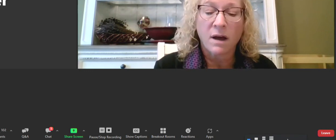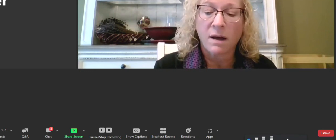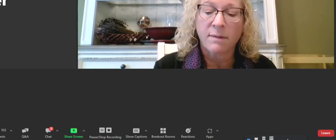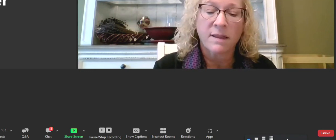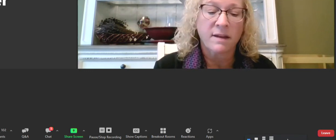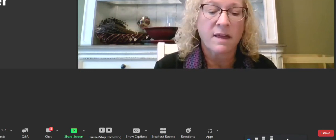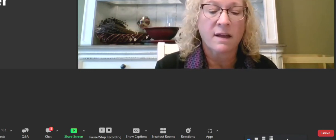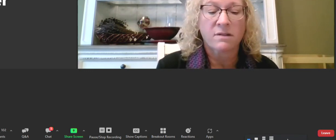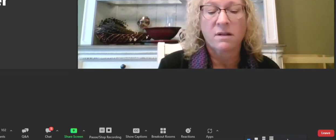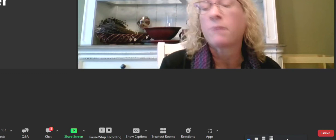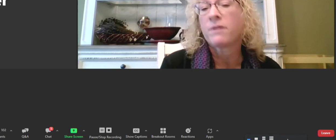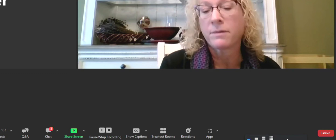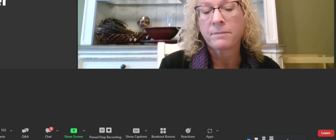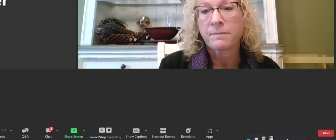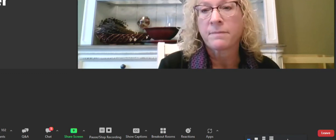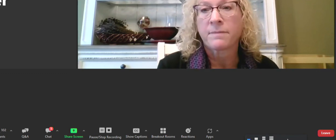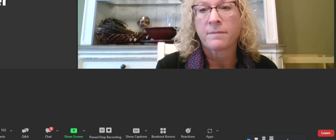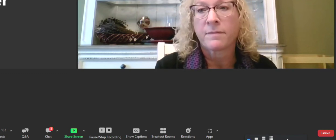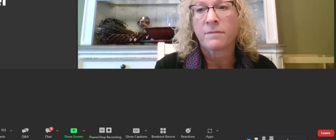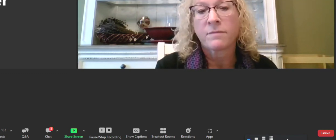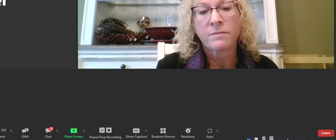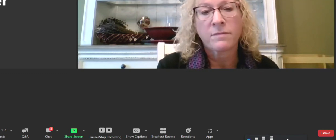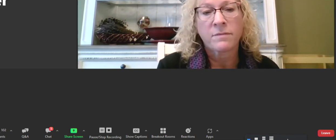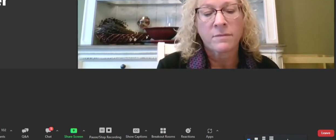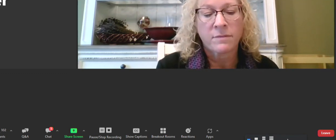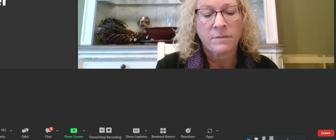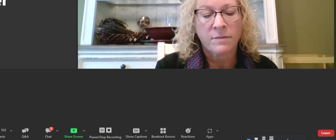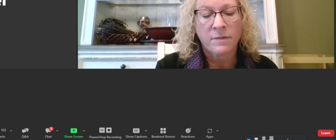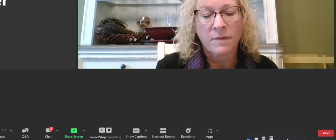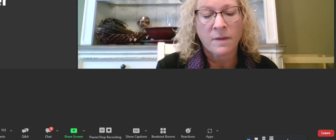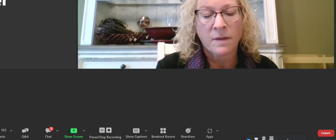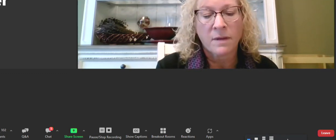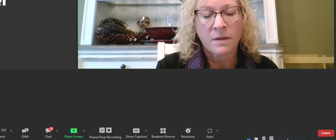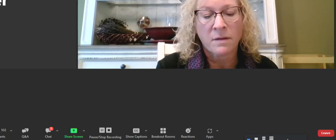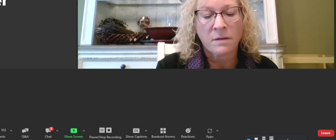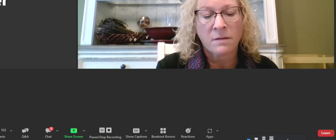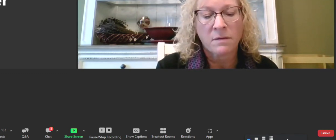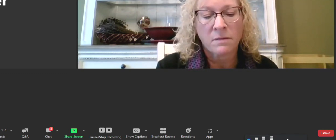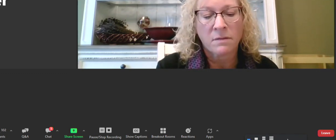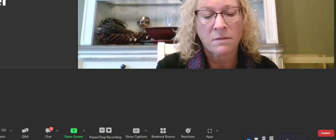I think that's helpful. Absolutely.